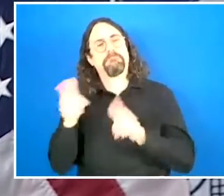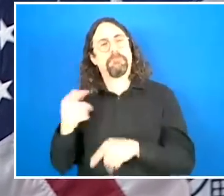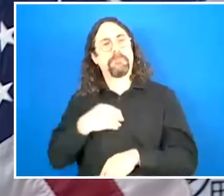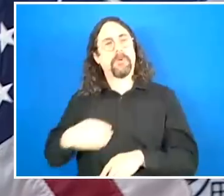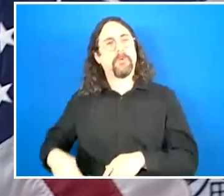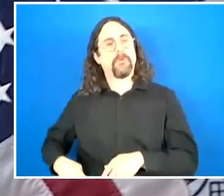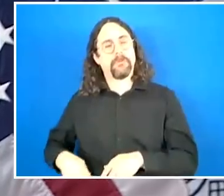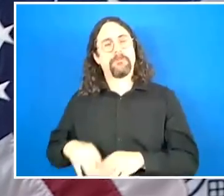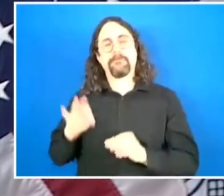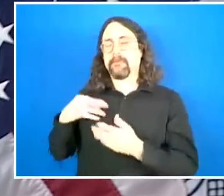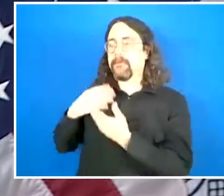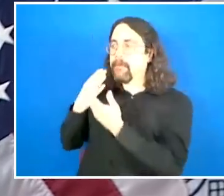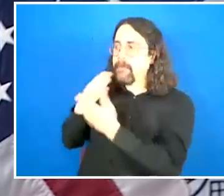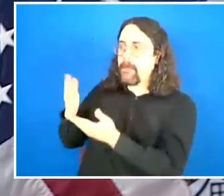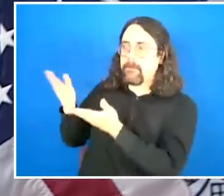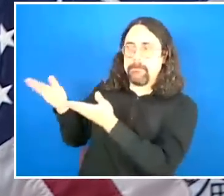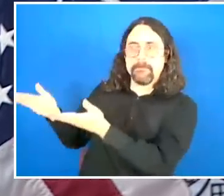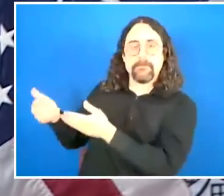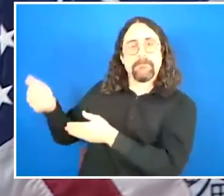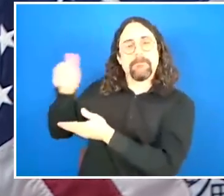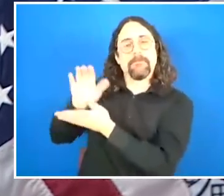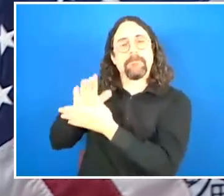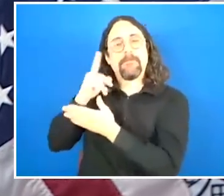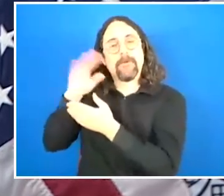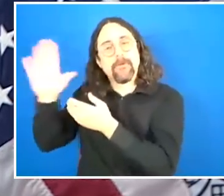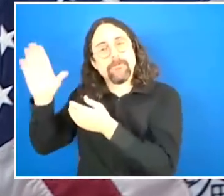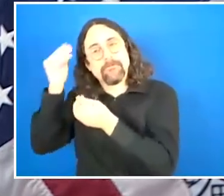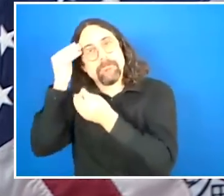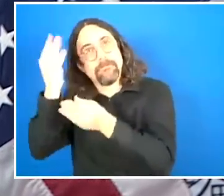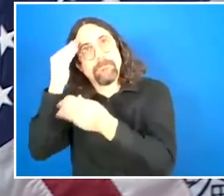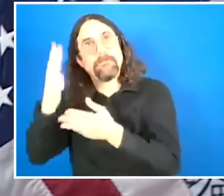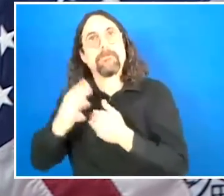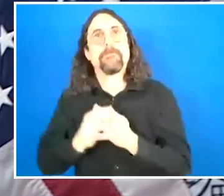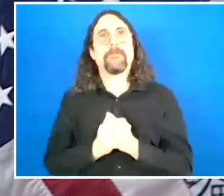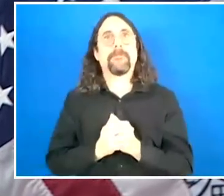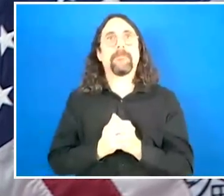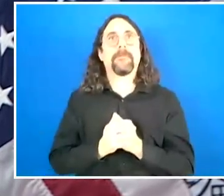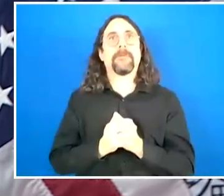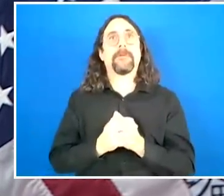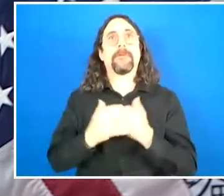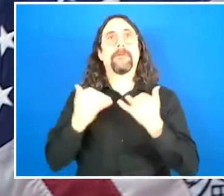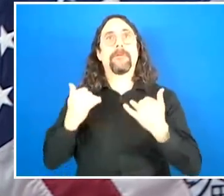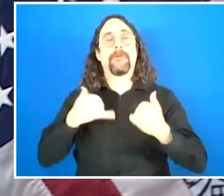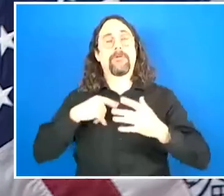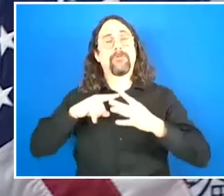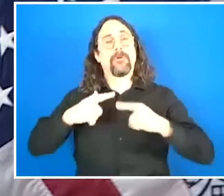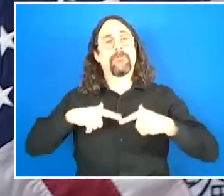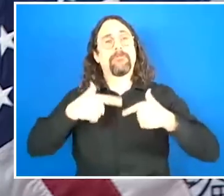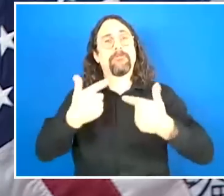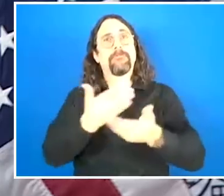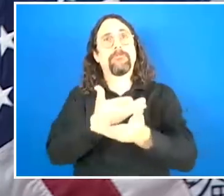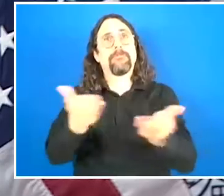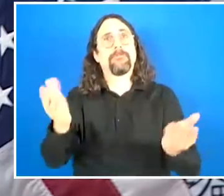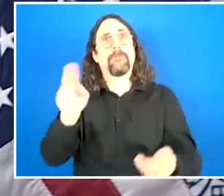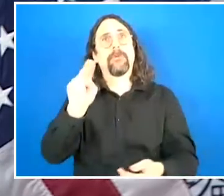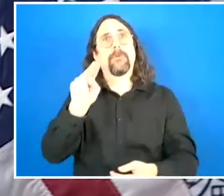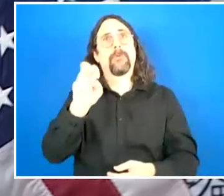THAT UPDATE VERY MUCH, CHANCELLOR. OKAY. WE'LL TURN TO OUR